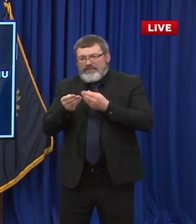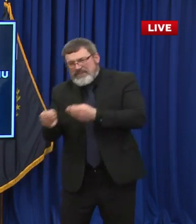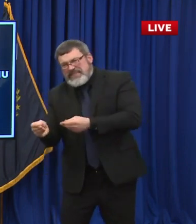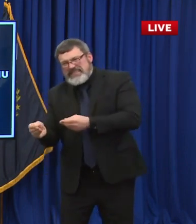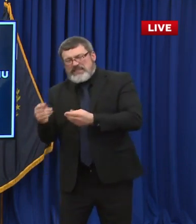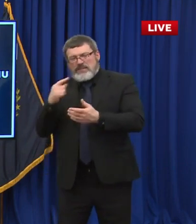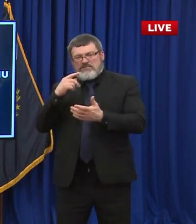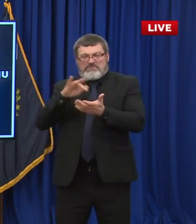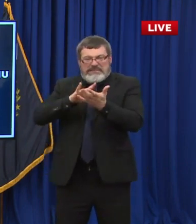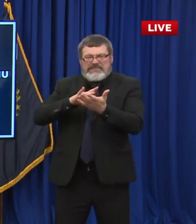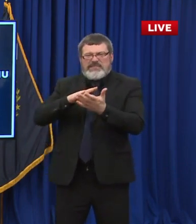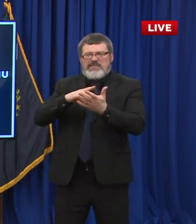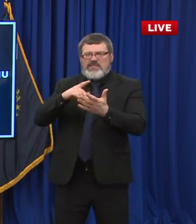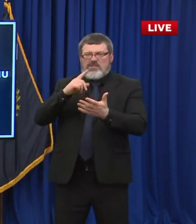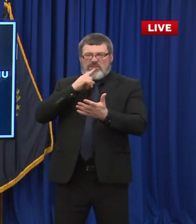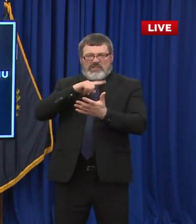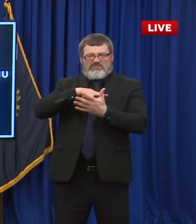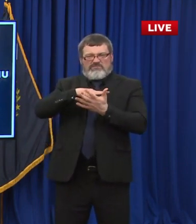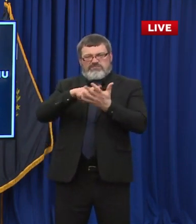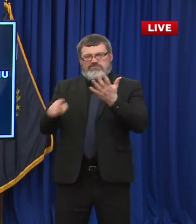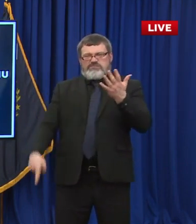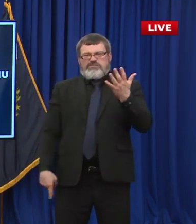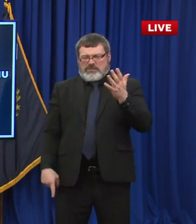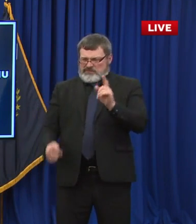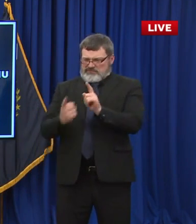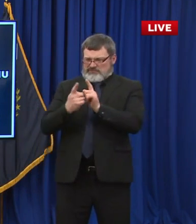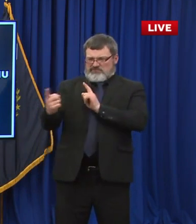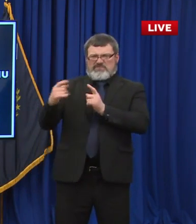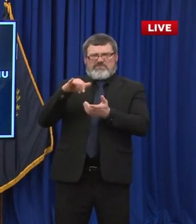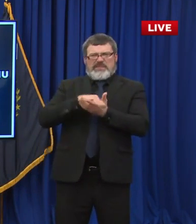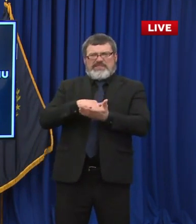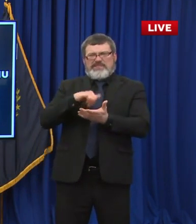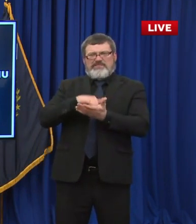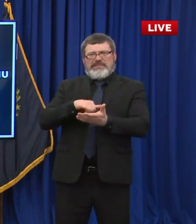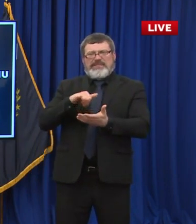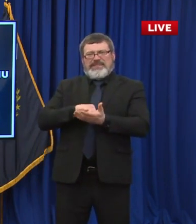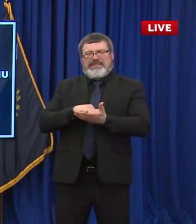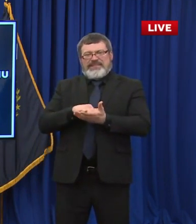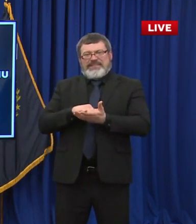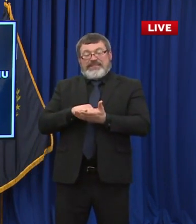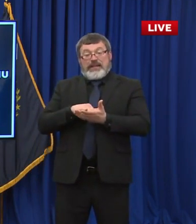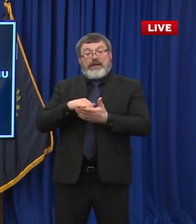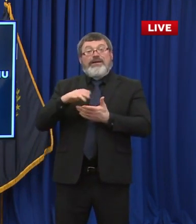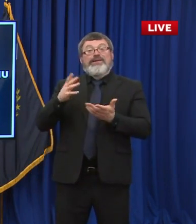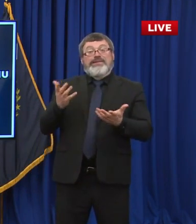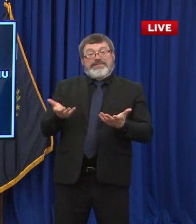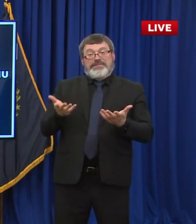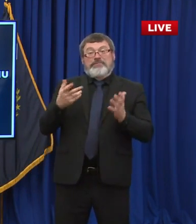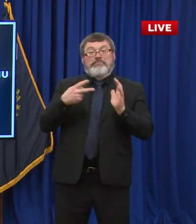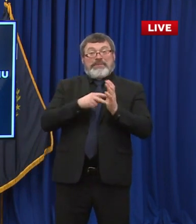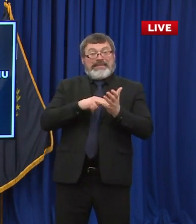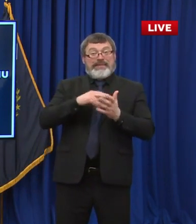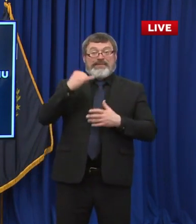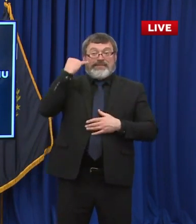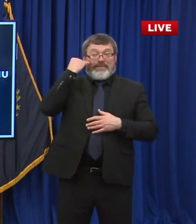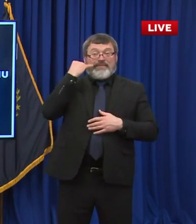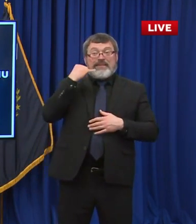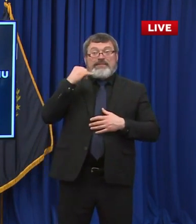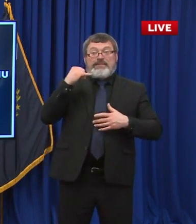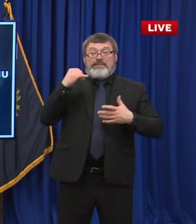RESIDENTIAL SETTINGS, IT CAN SPREAD VERY EASILY BETWEEN PEOPLE AND THAT IS WHAT WE HAVE SEEN FOR MANY MONTHS.